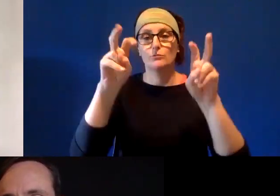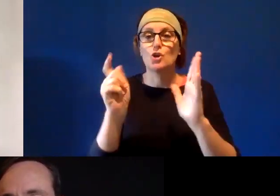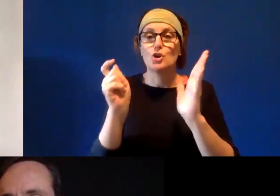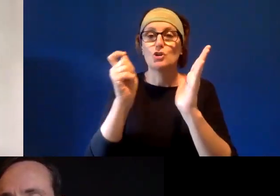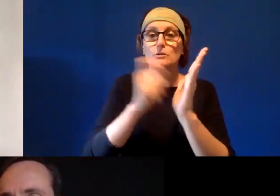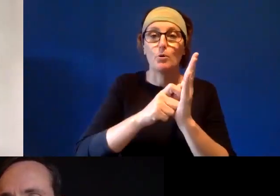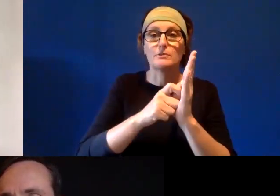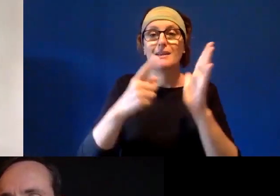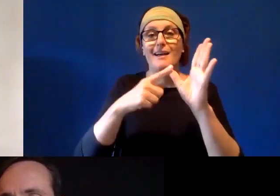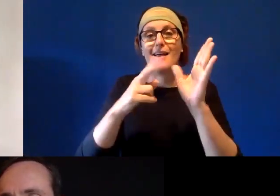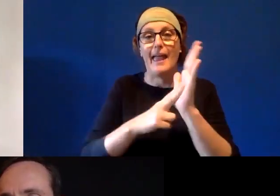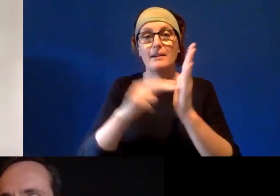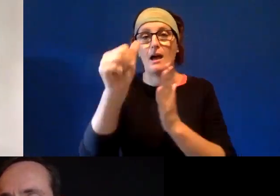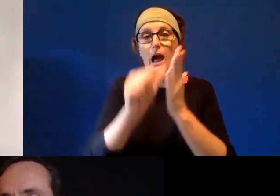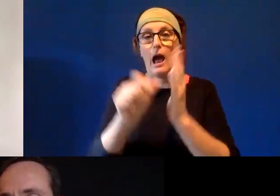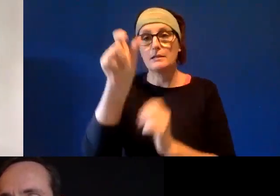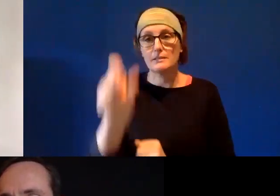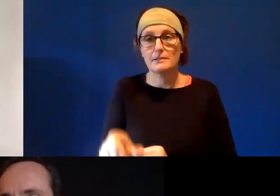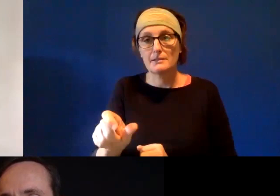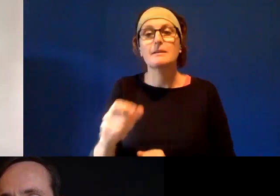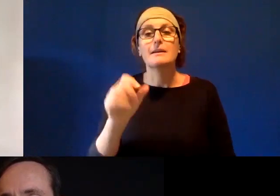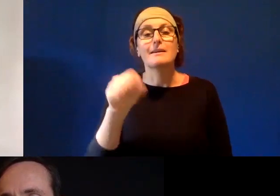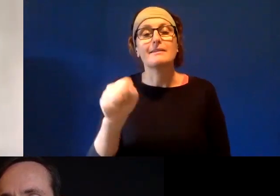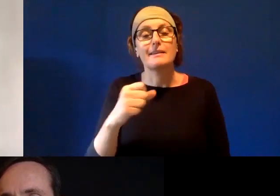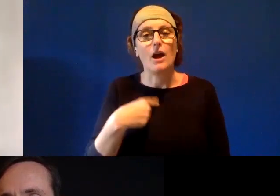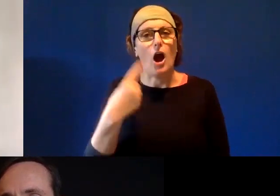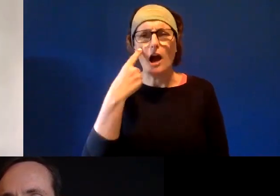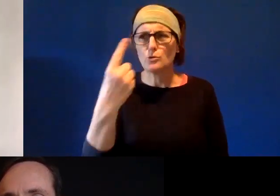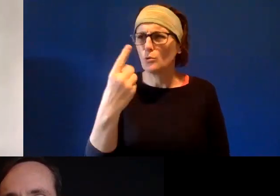I did notice that someone set up like support an